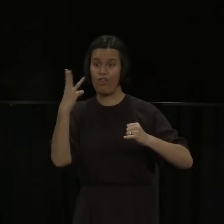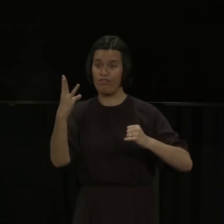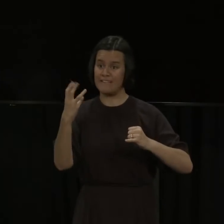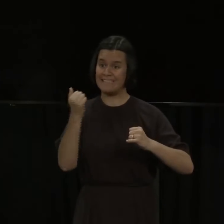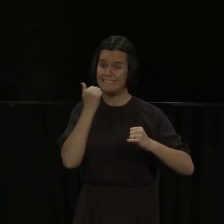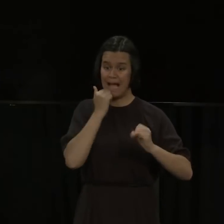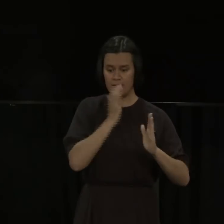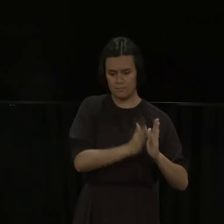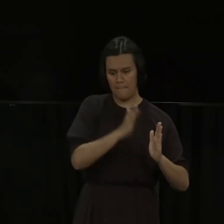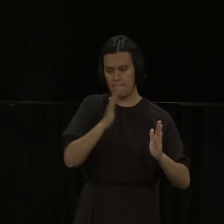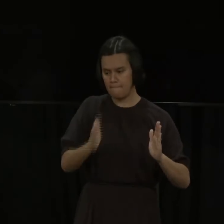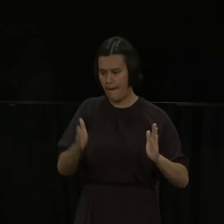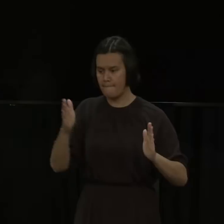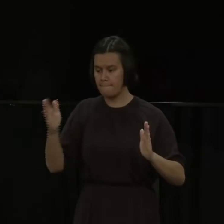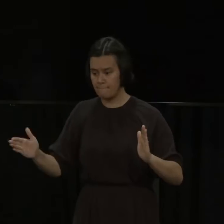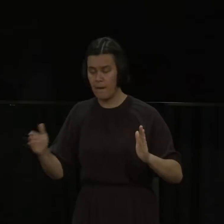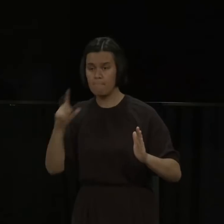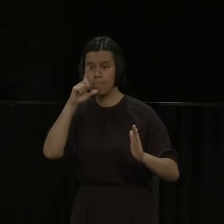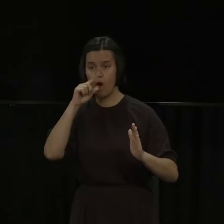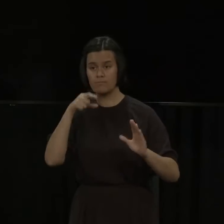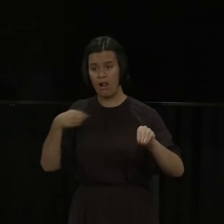putting the is that the case